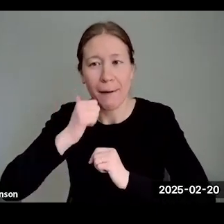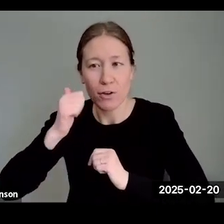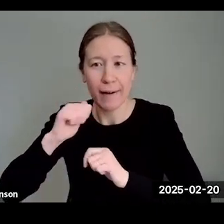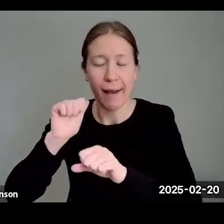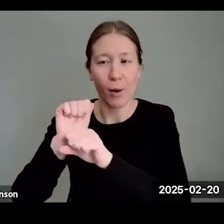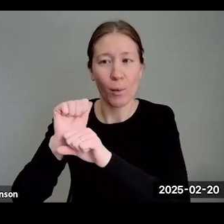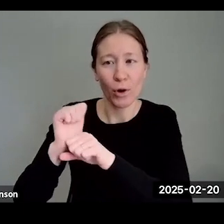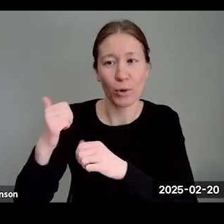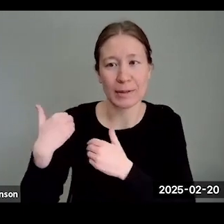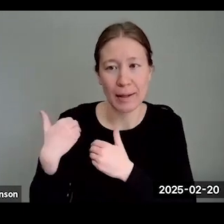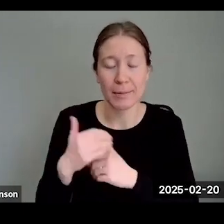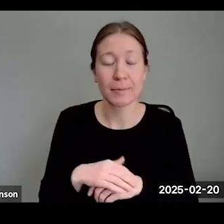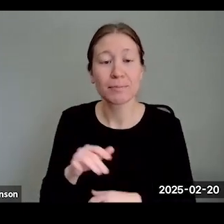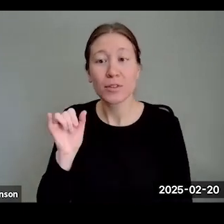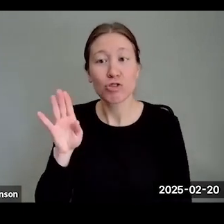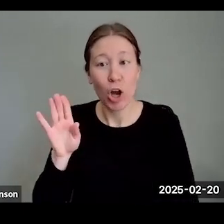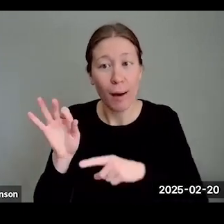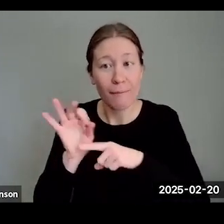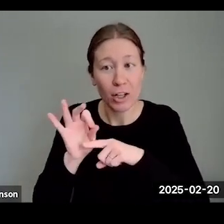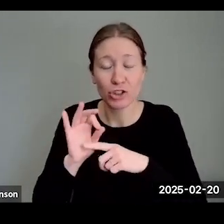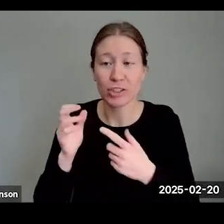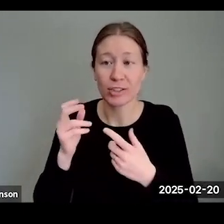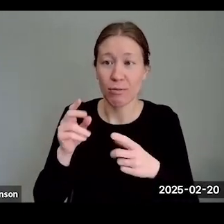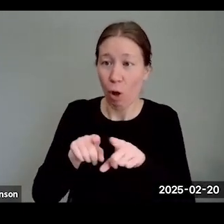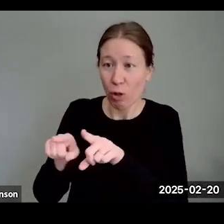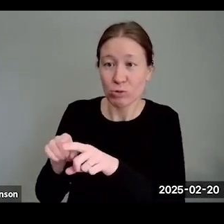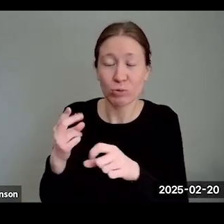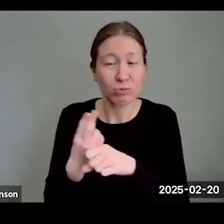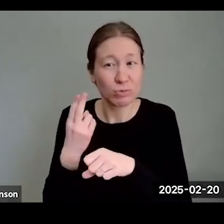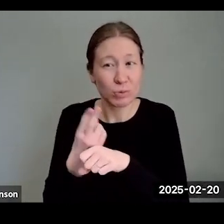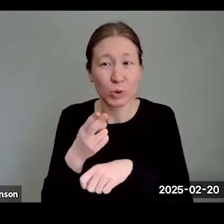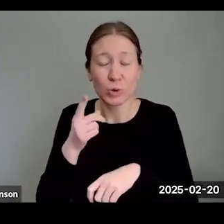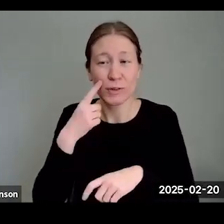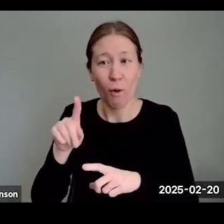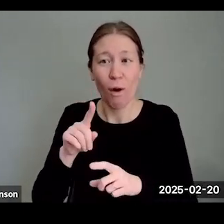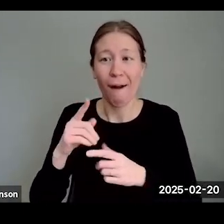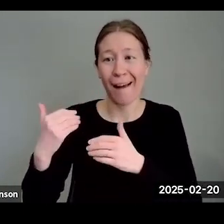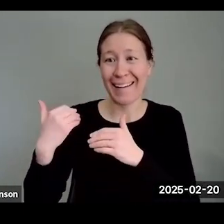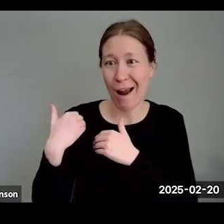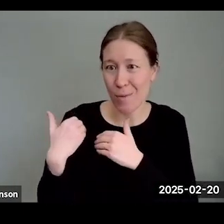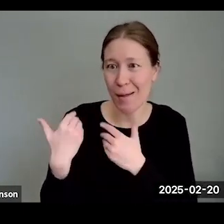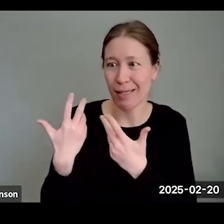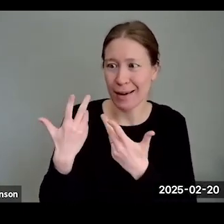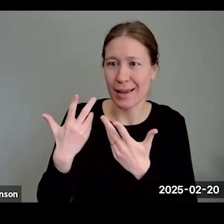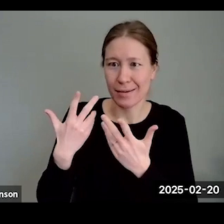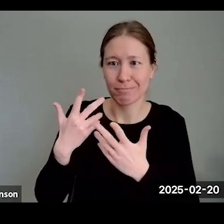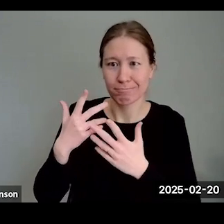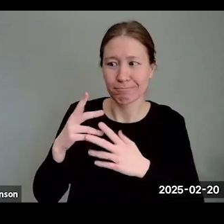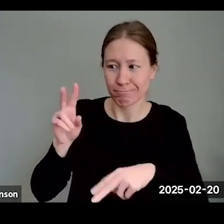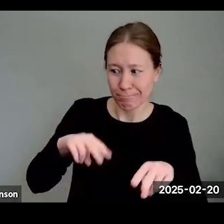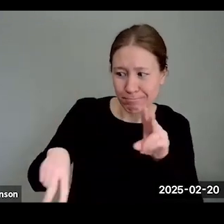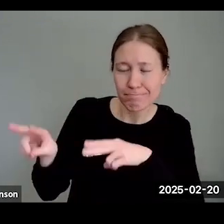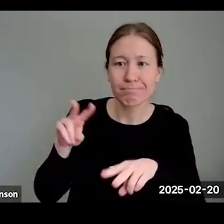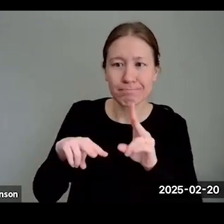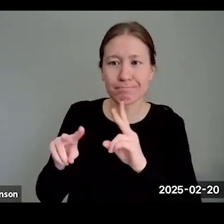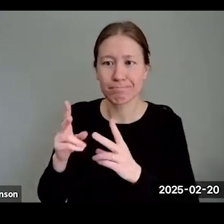And job functions act as an accountability tool. So for employers, this helps us be able to describe those job functions